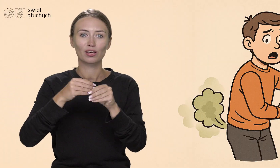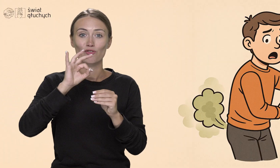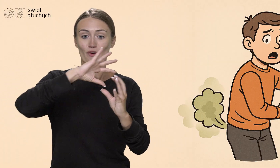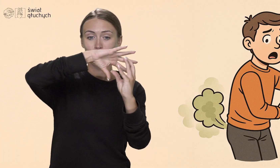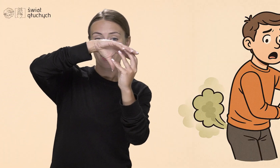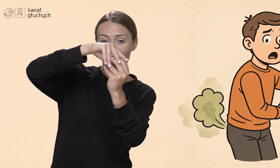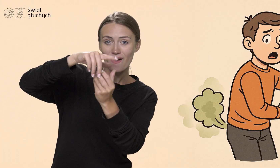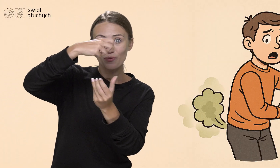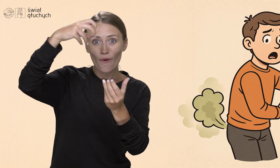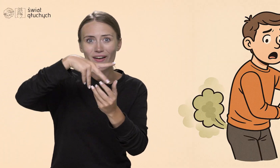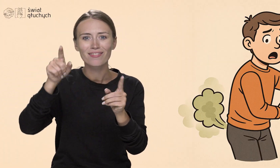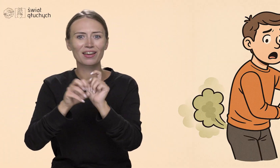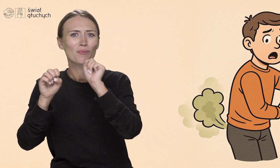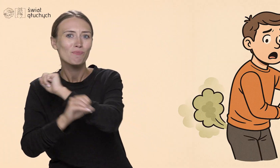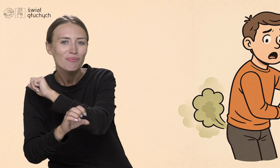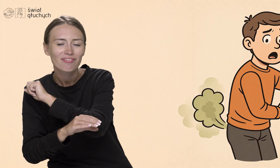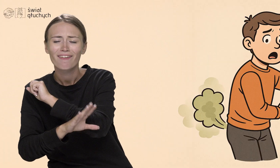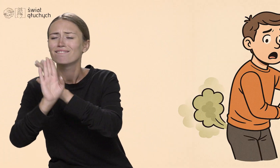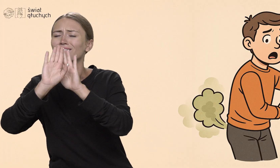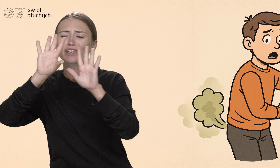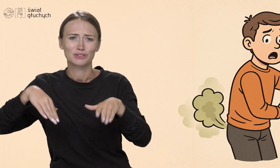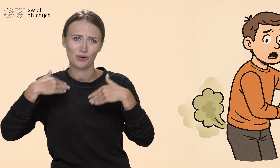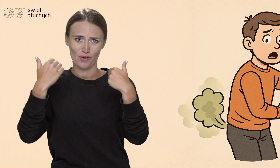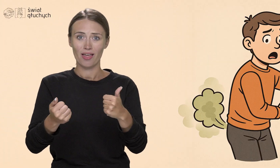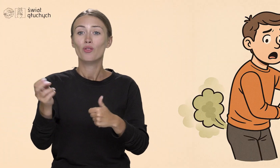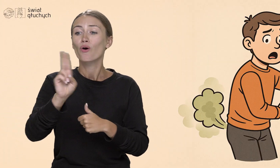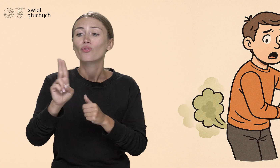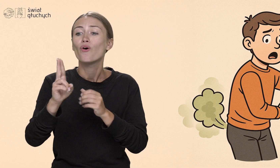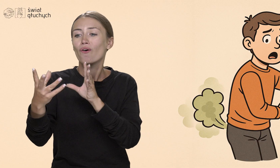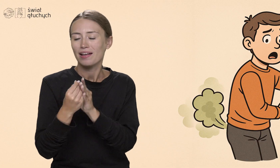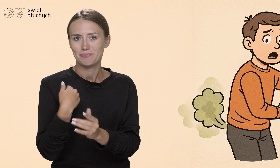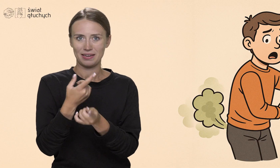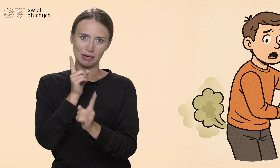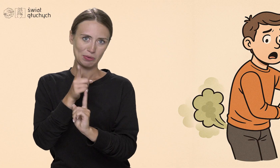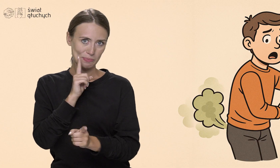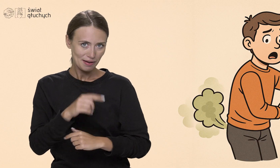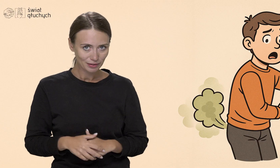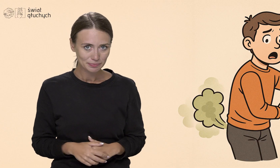from the Solar System to farts— no matter who they are talking to.